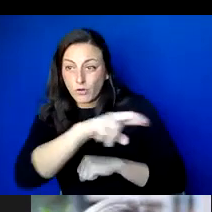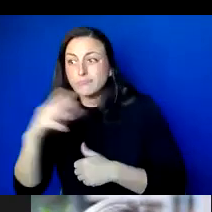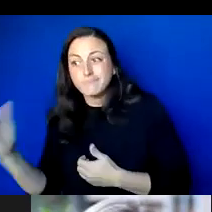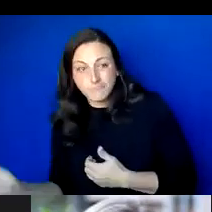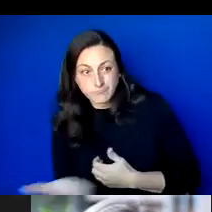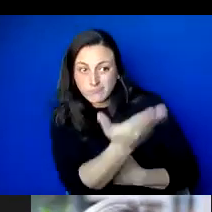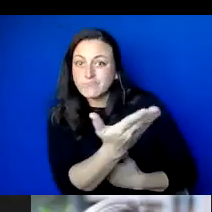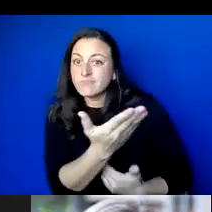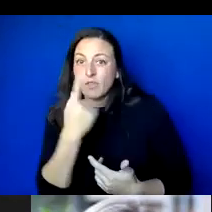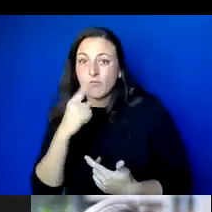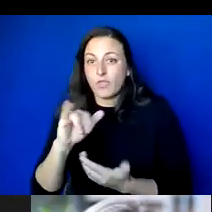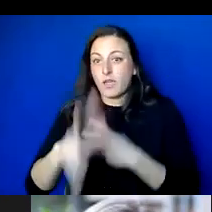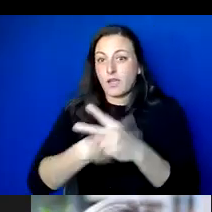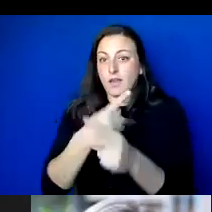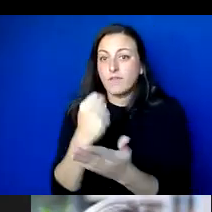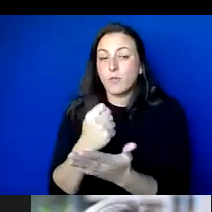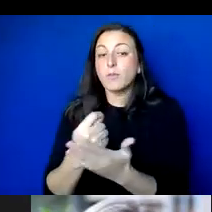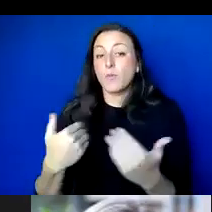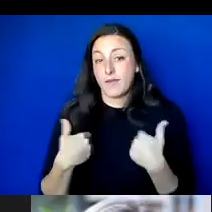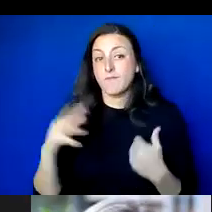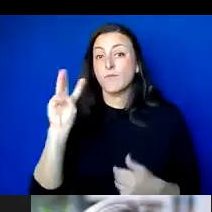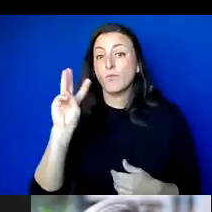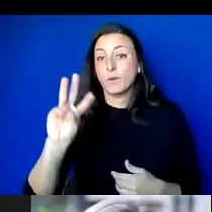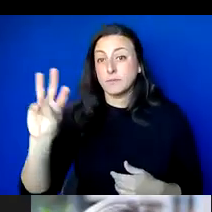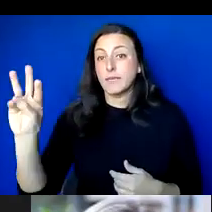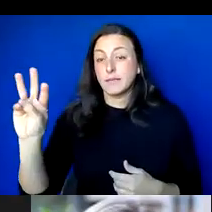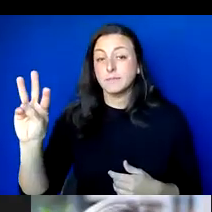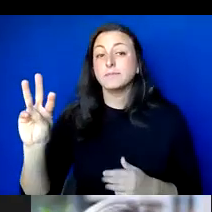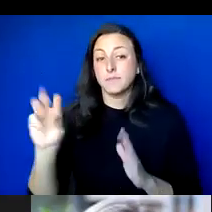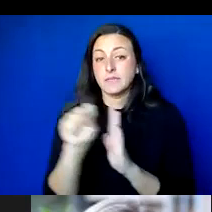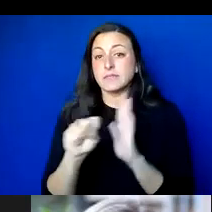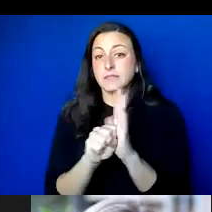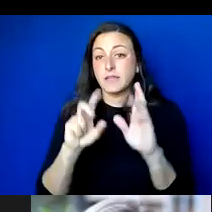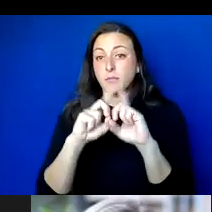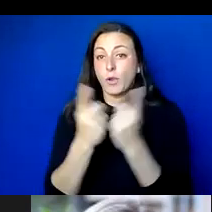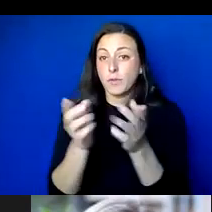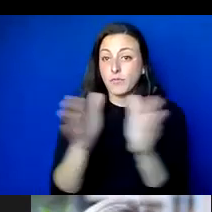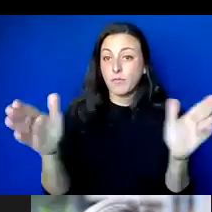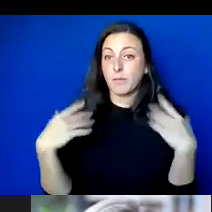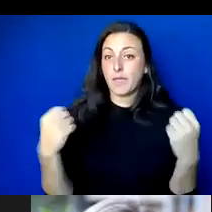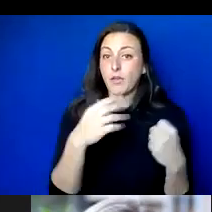We have a website at the state department of public health and environment. If you look for